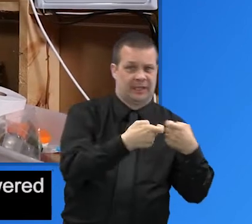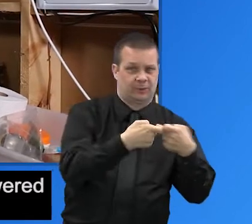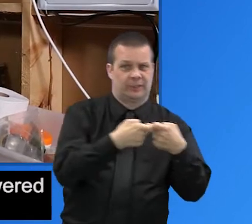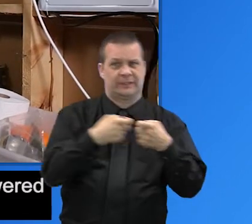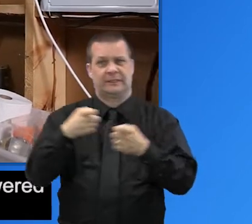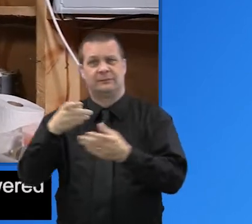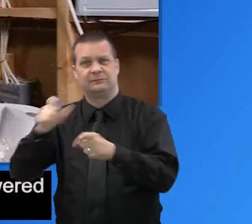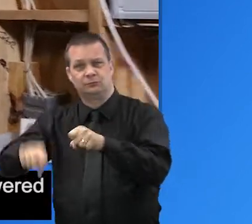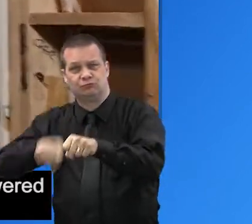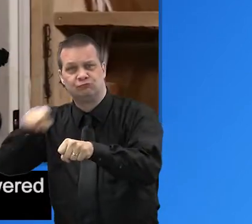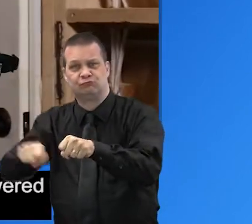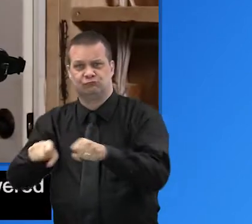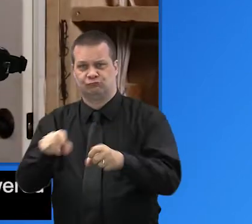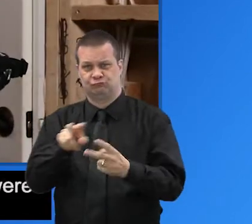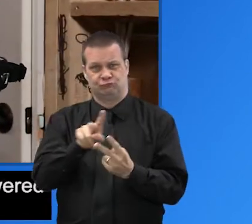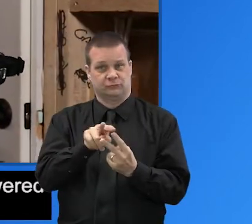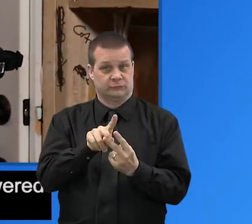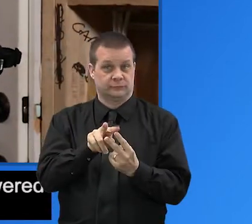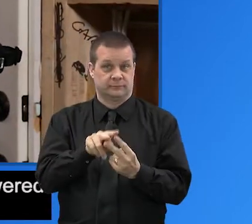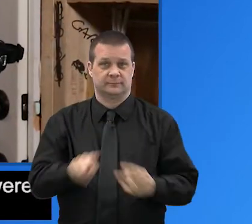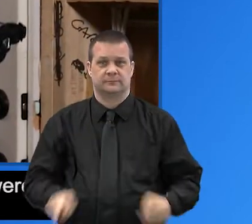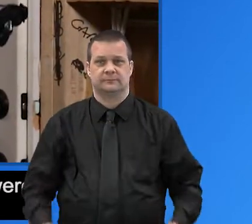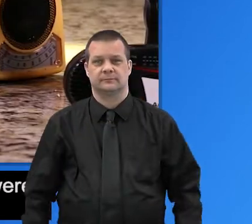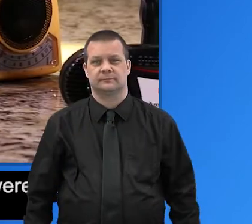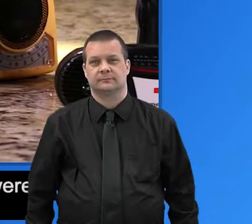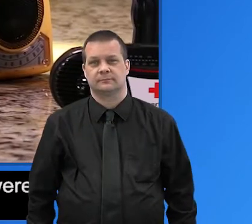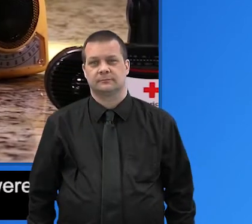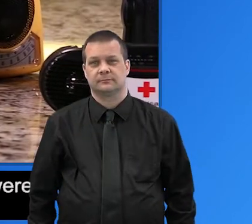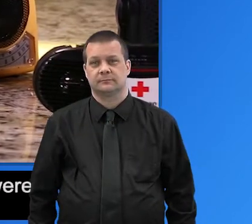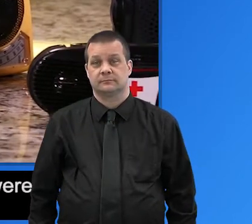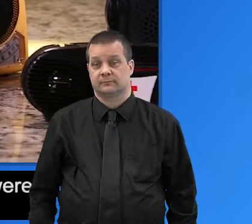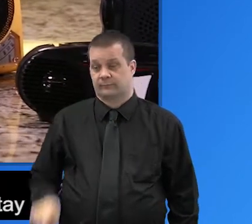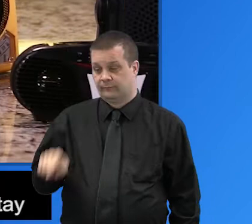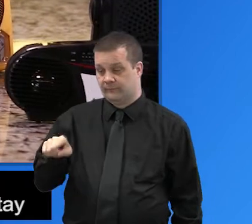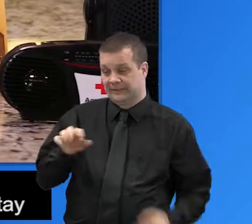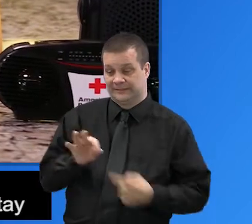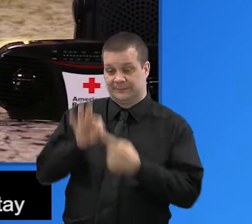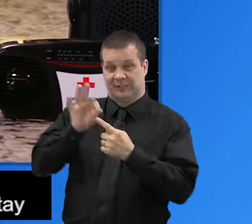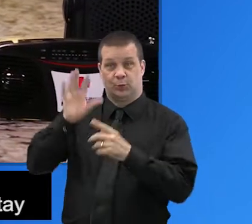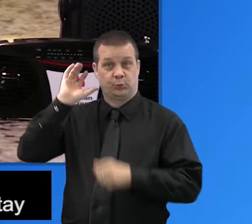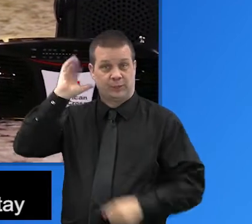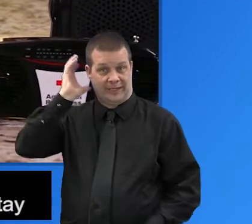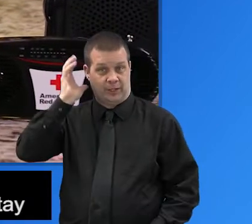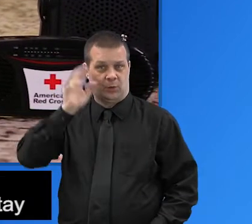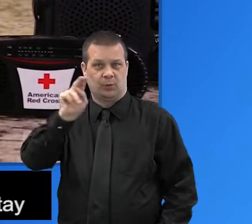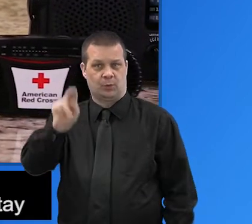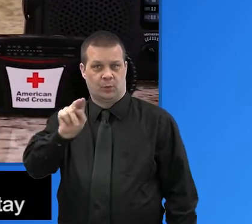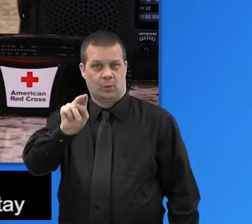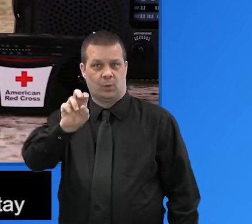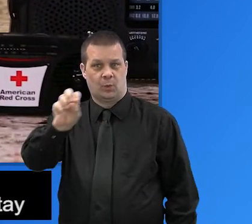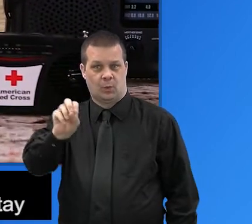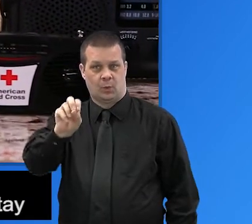A battery-powered or hand crank emergency radio, preferably a National Oceanic and Atmospheric Administration